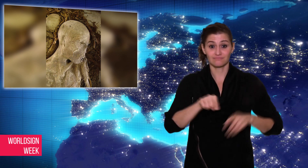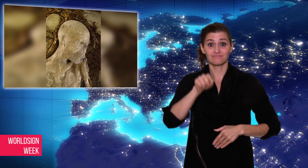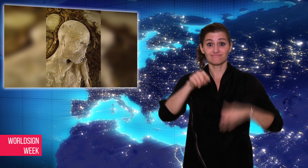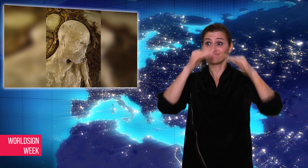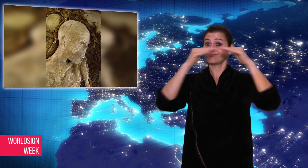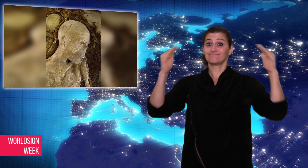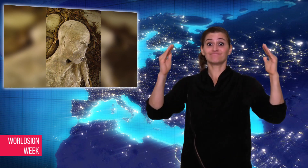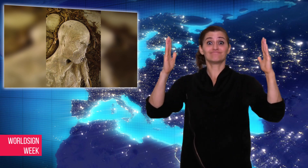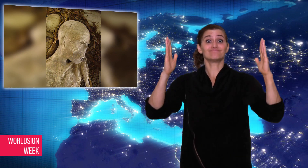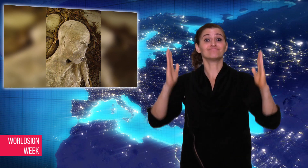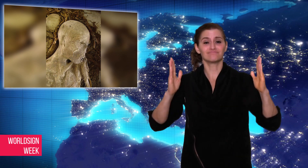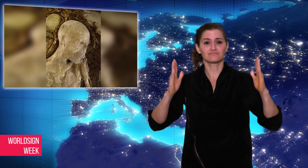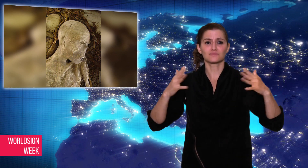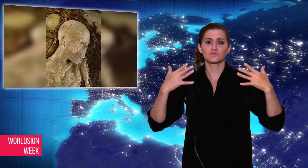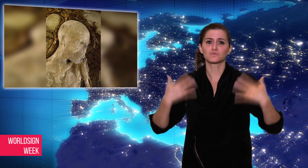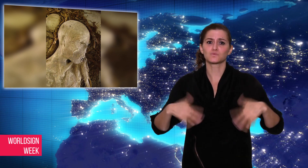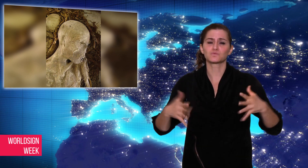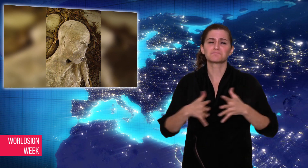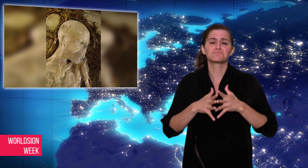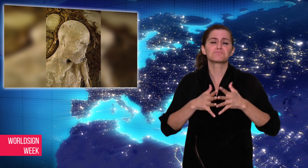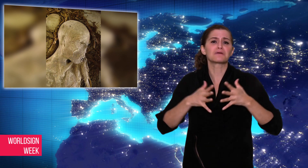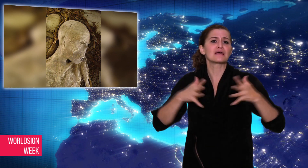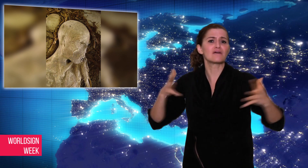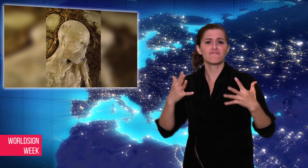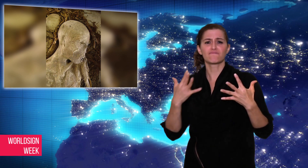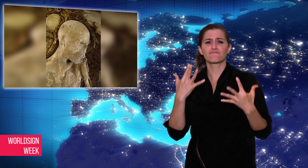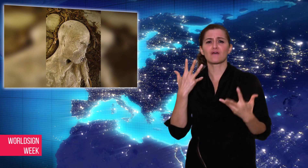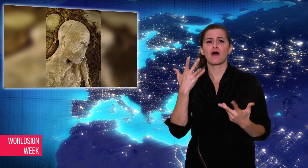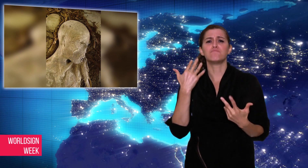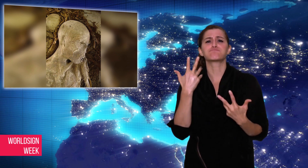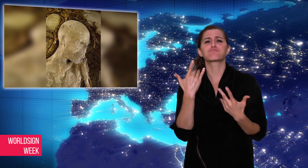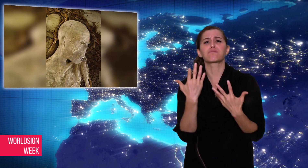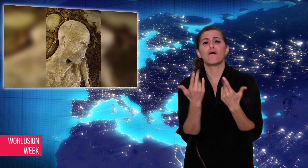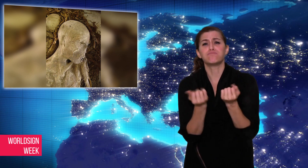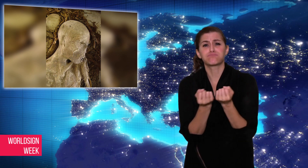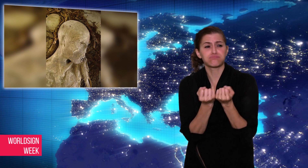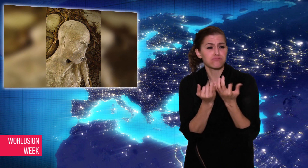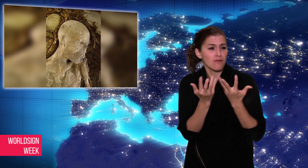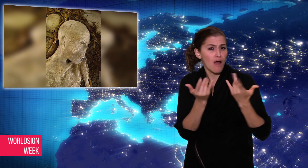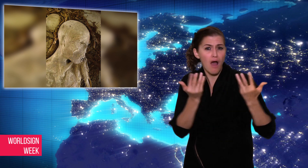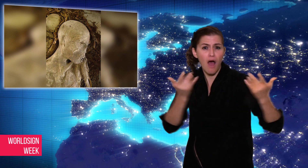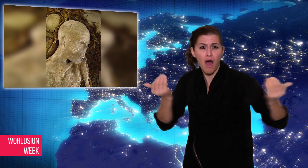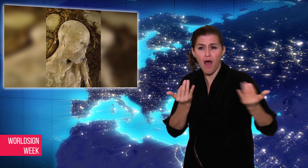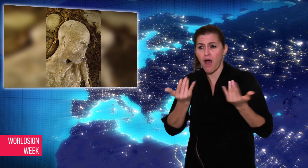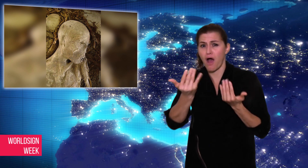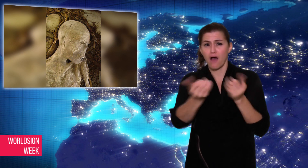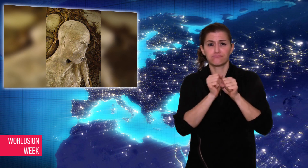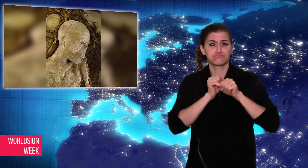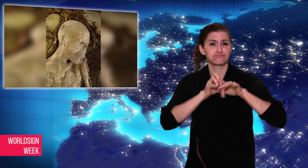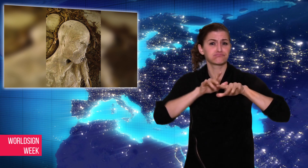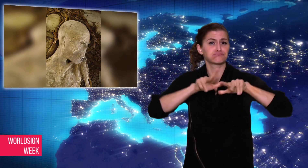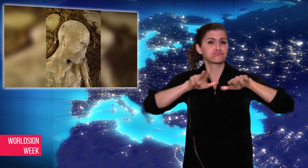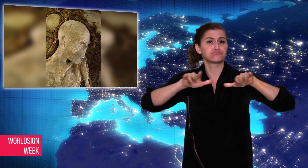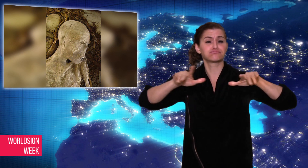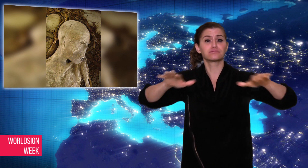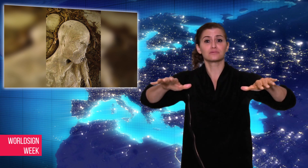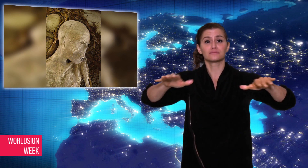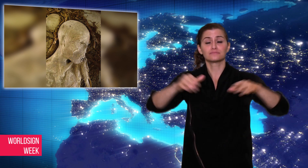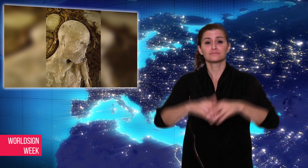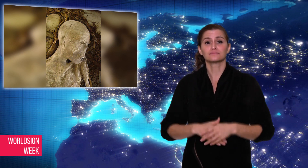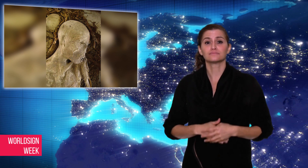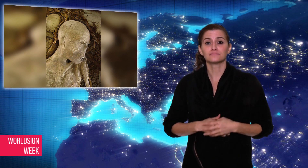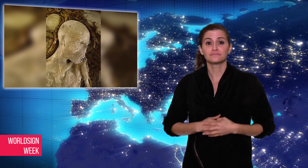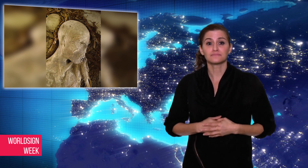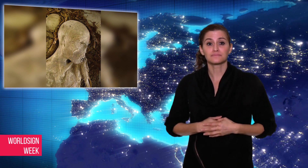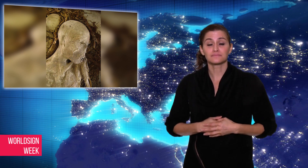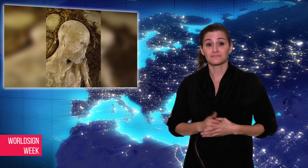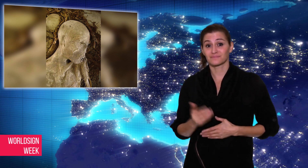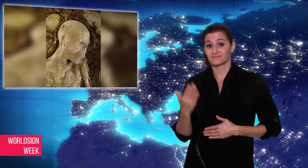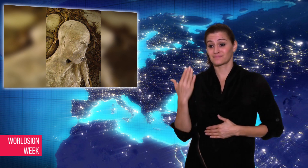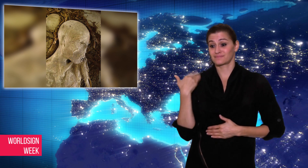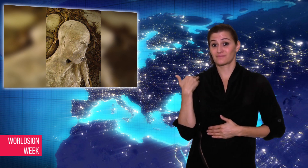fragments of bone and skulls which